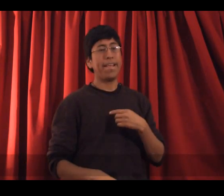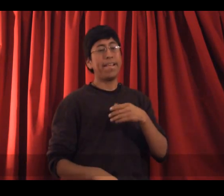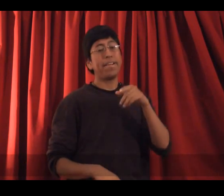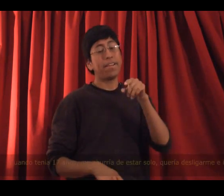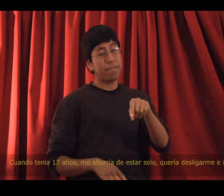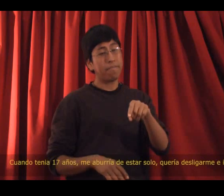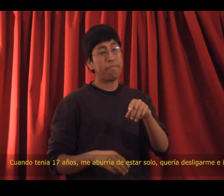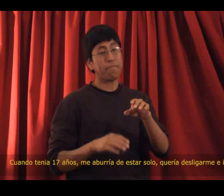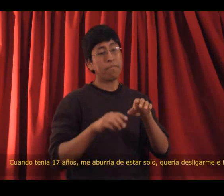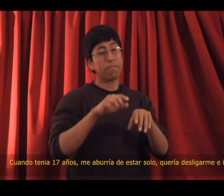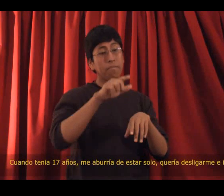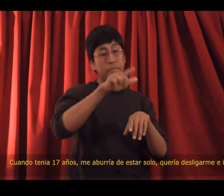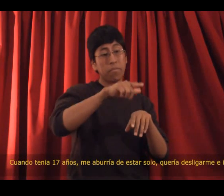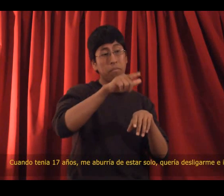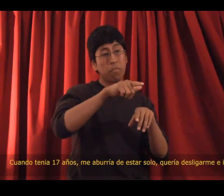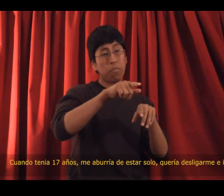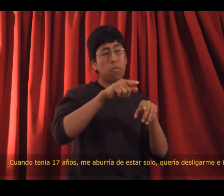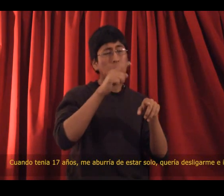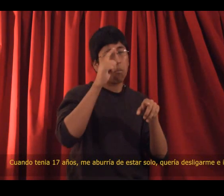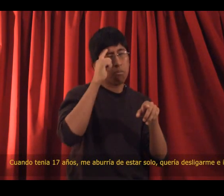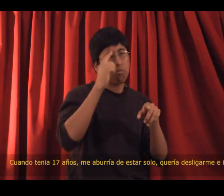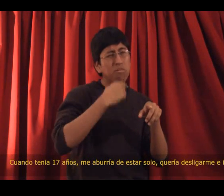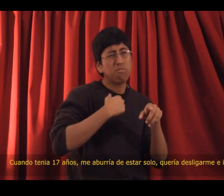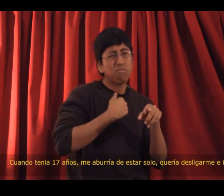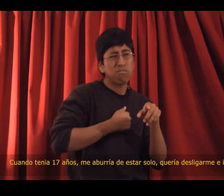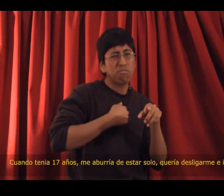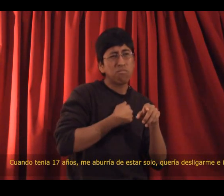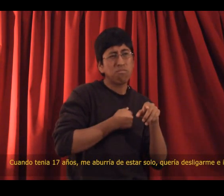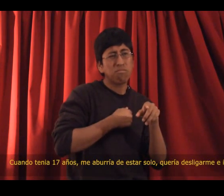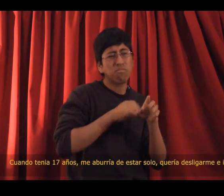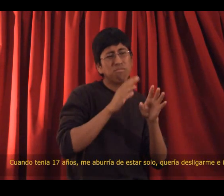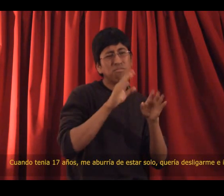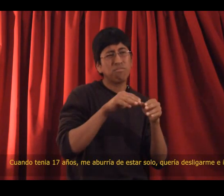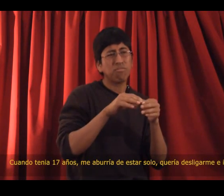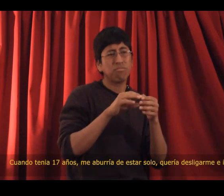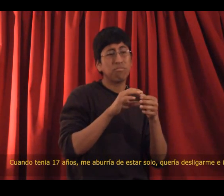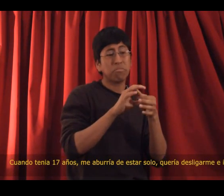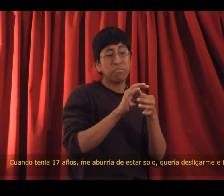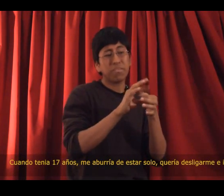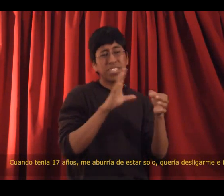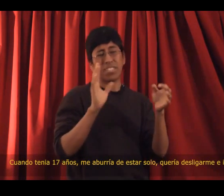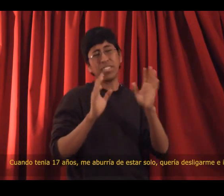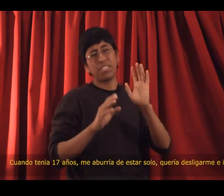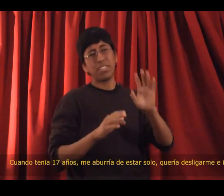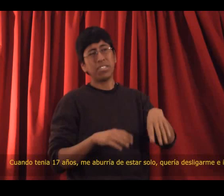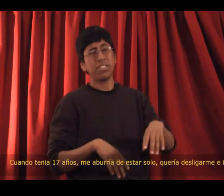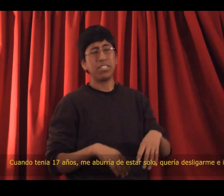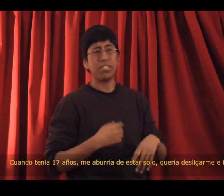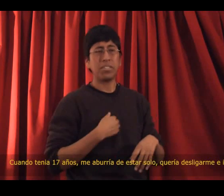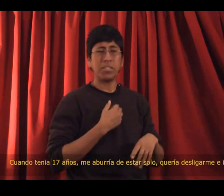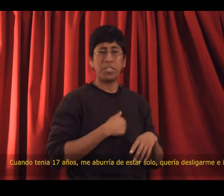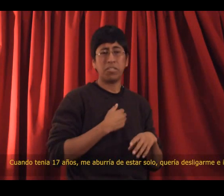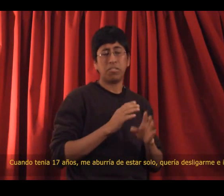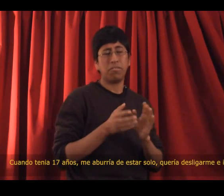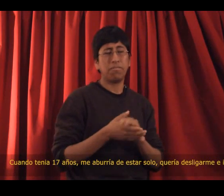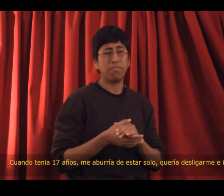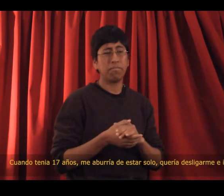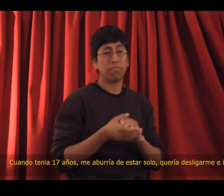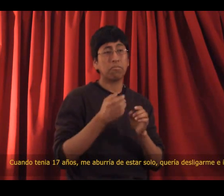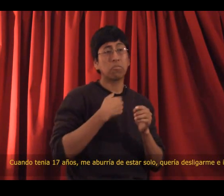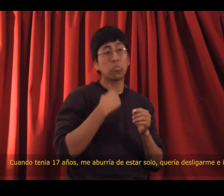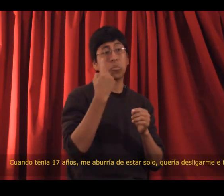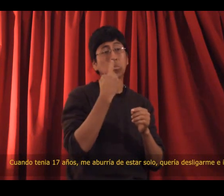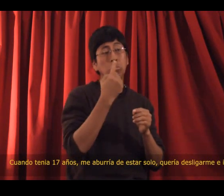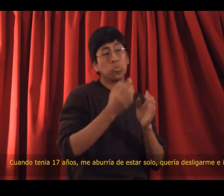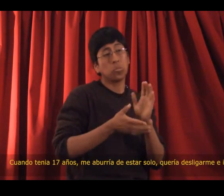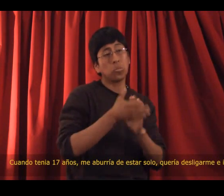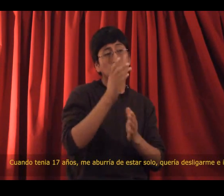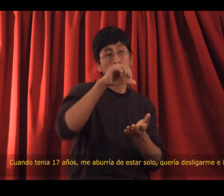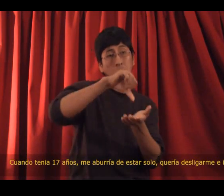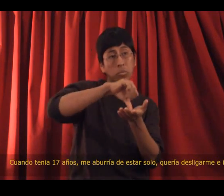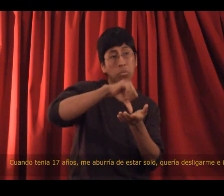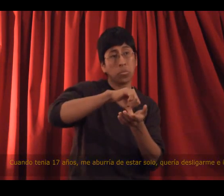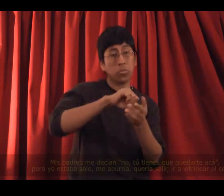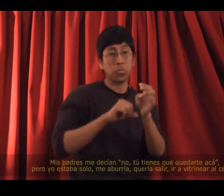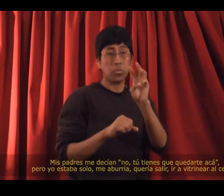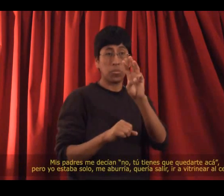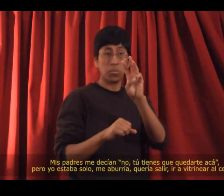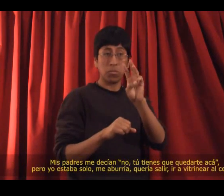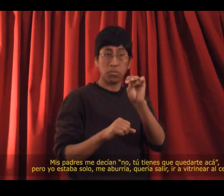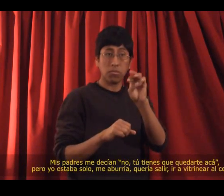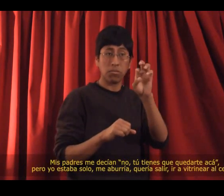When I was 17 years old, I was tired of being alone. I wanted to go out and go to the city center.